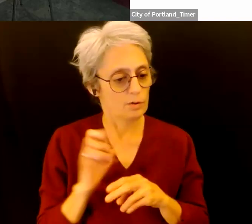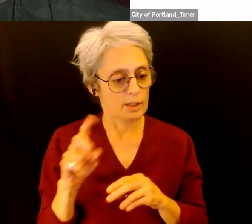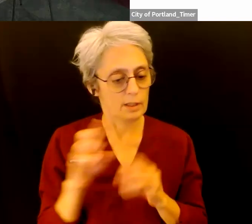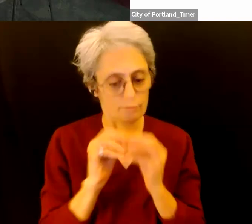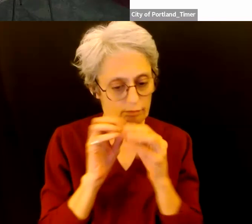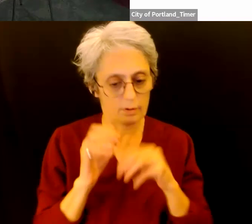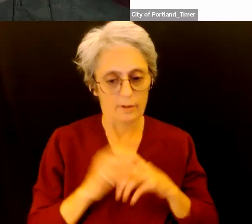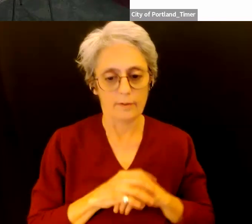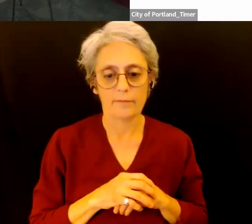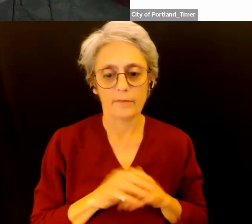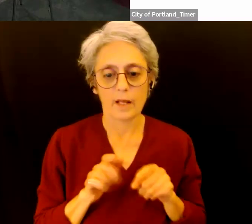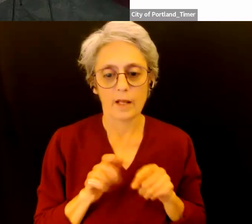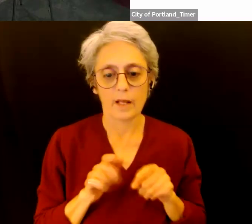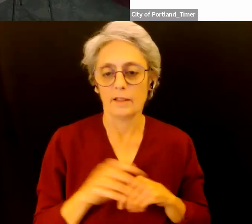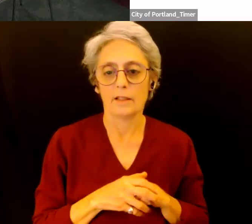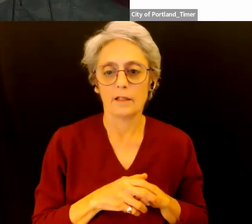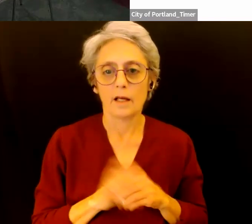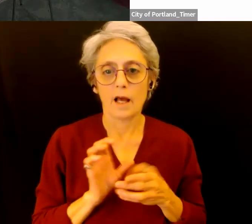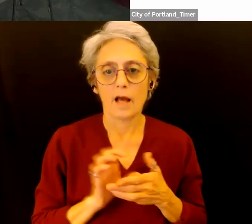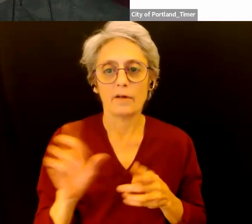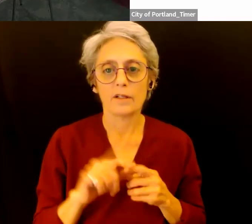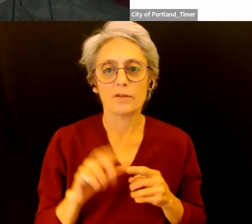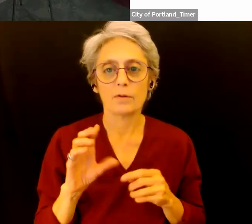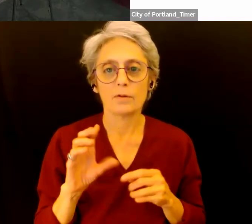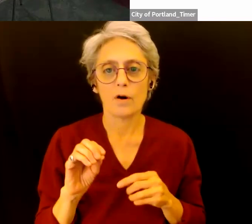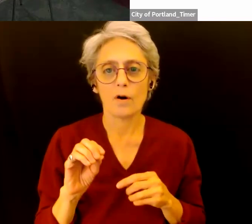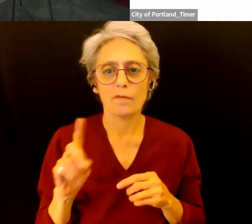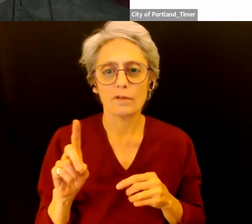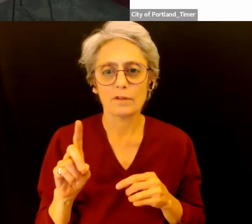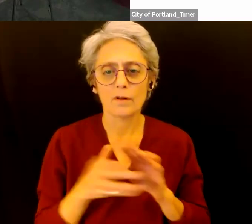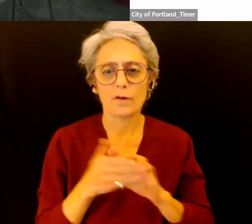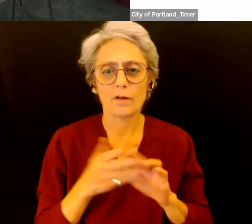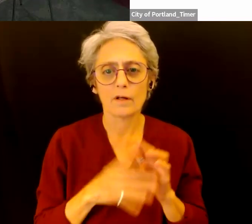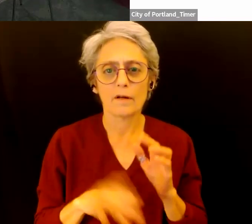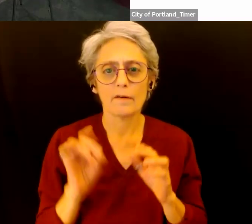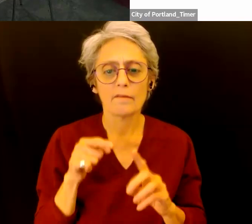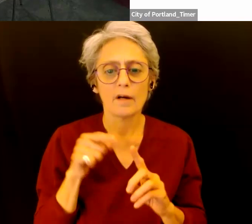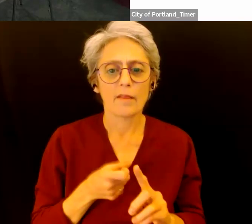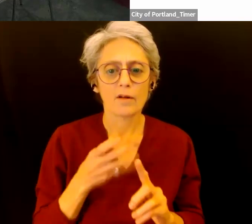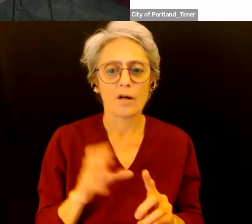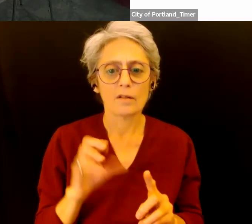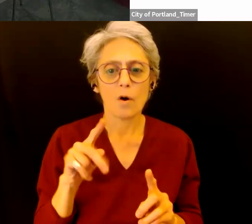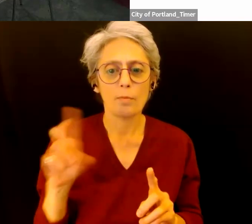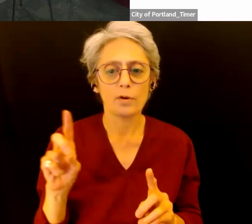As needed, as well as responding to overdoses and actually getting to root cause of our opioid crisis.